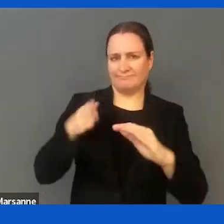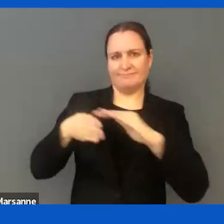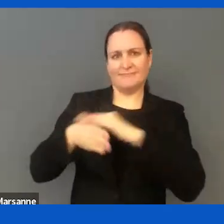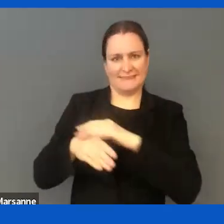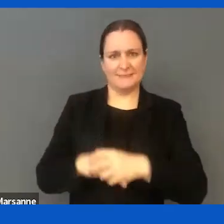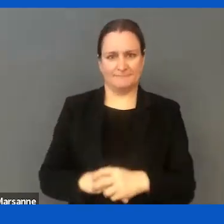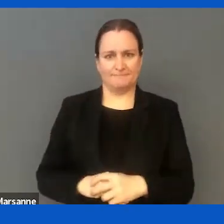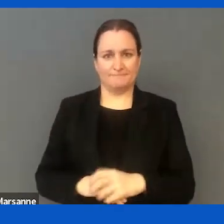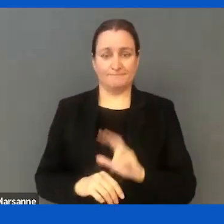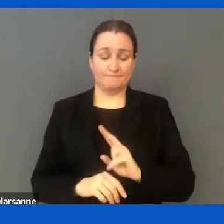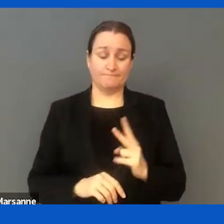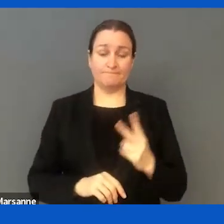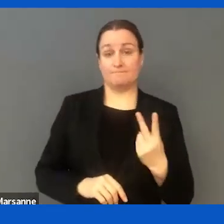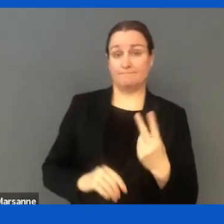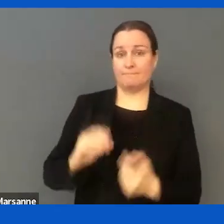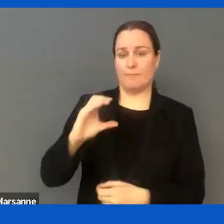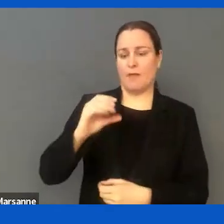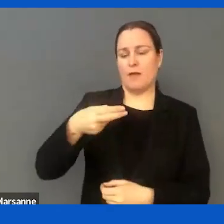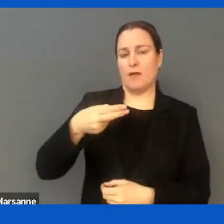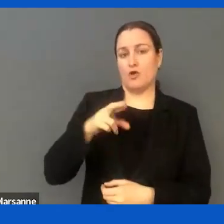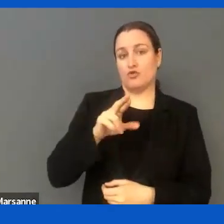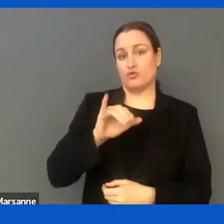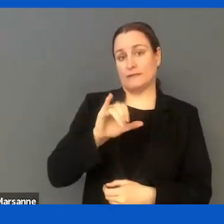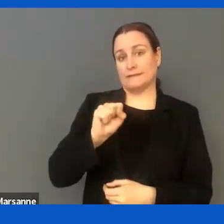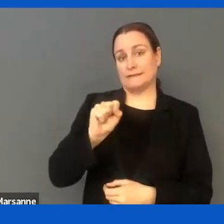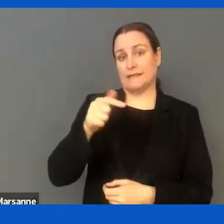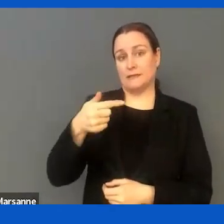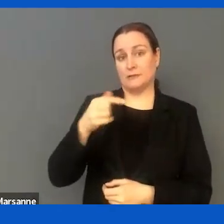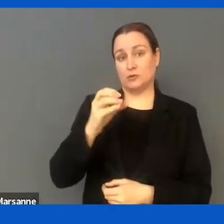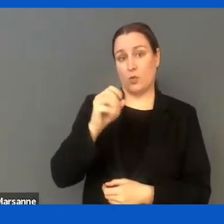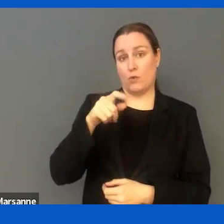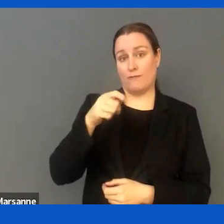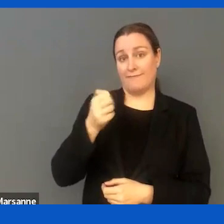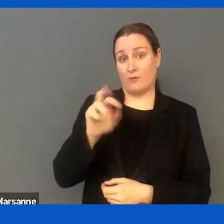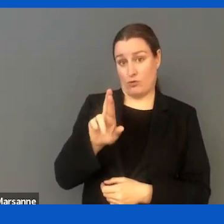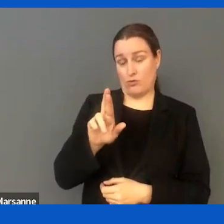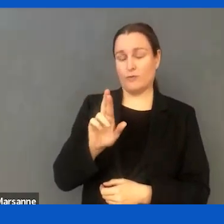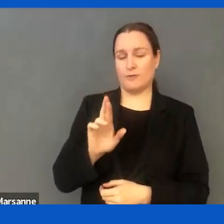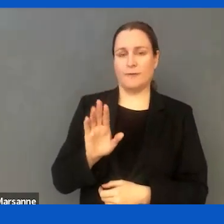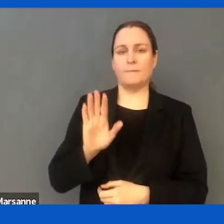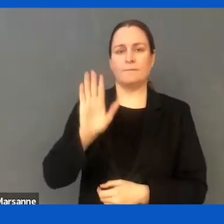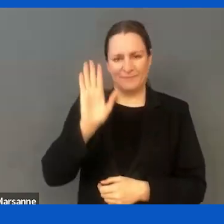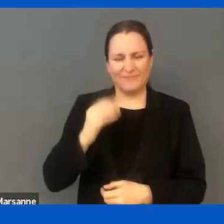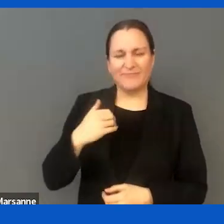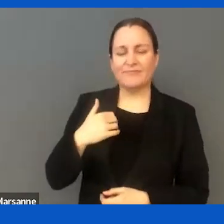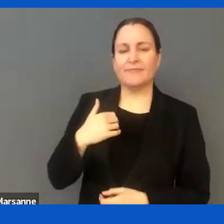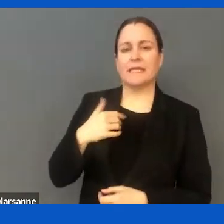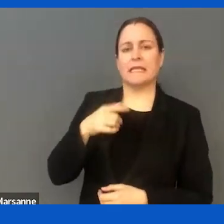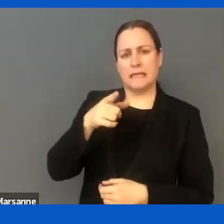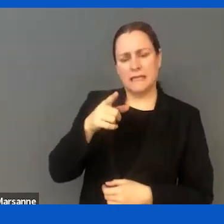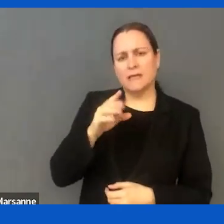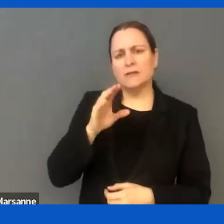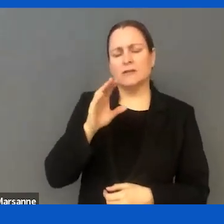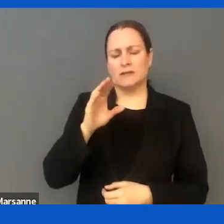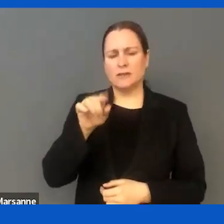widgets. And some positive aspects of it. Can you dive into it more? In addition to that,